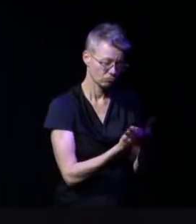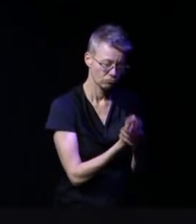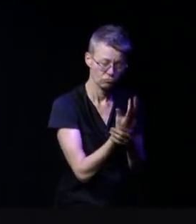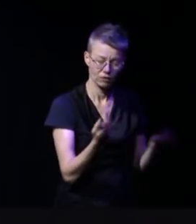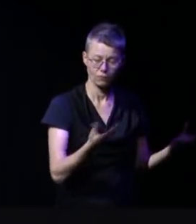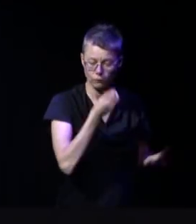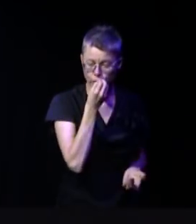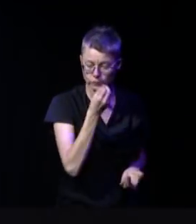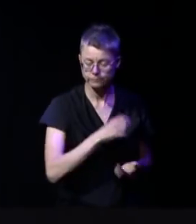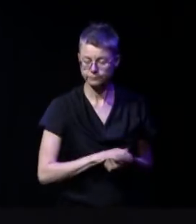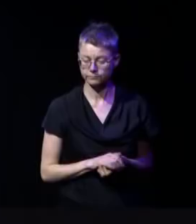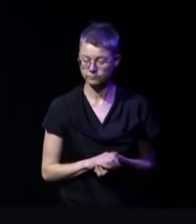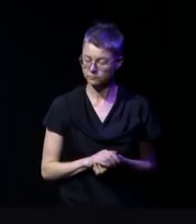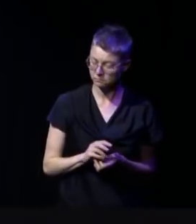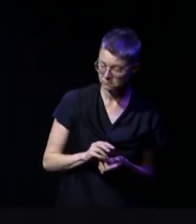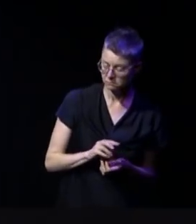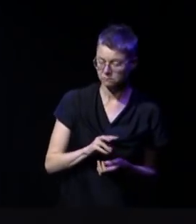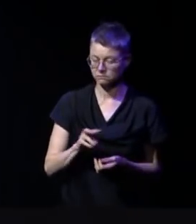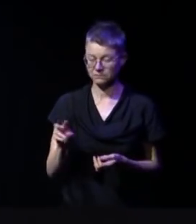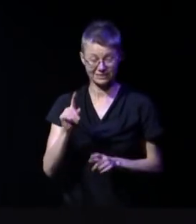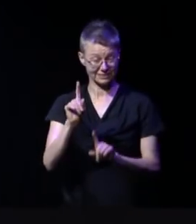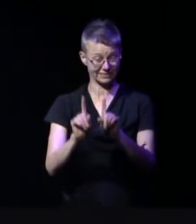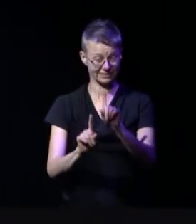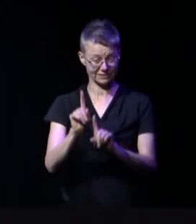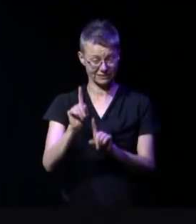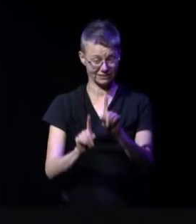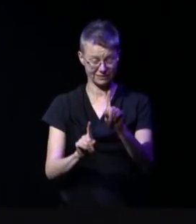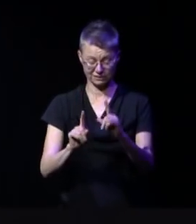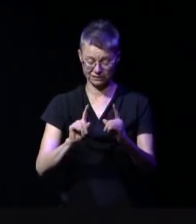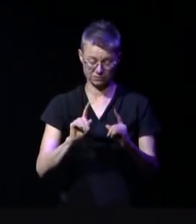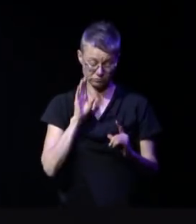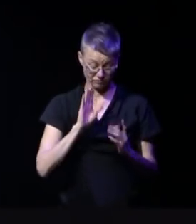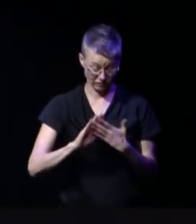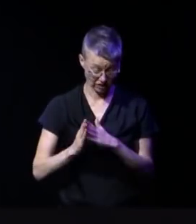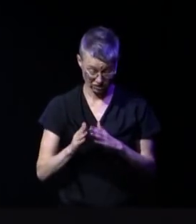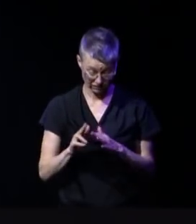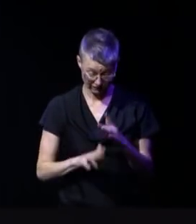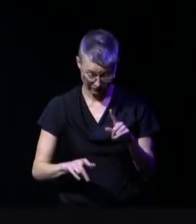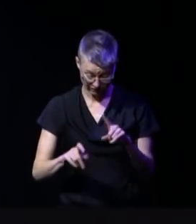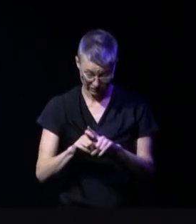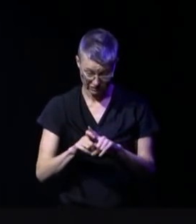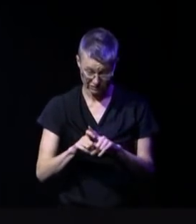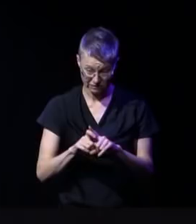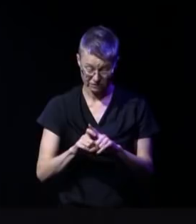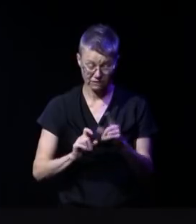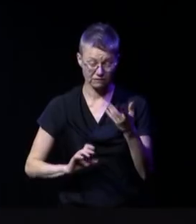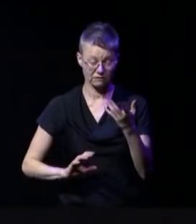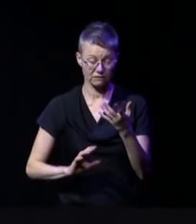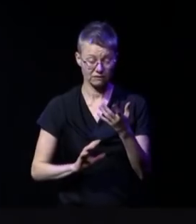no further than the hollow remains of a city, a village, a field after the fighter planes have dropped their cargo.